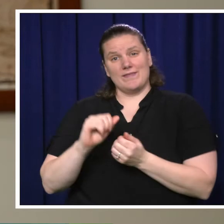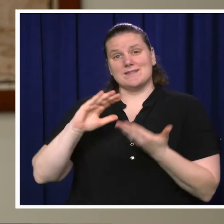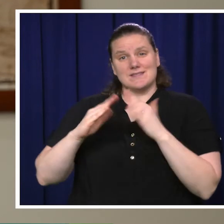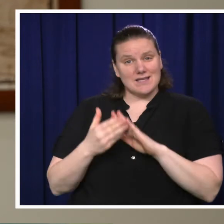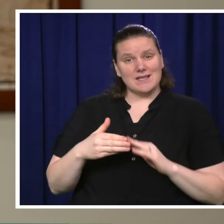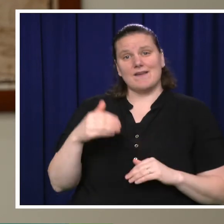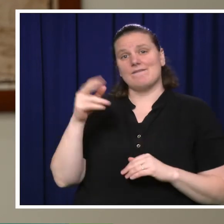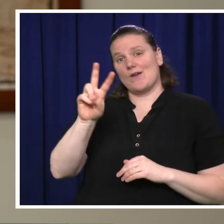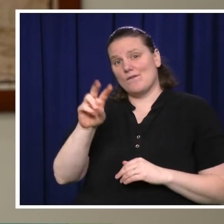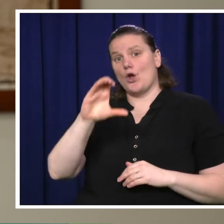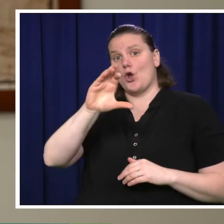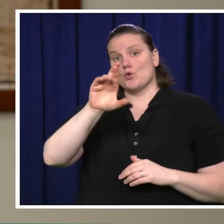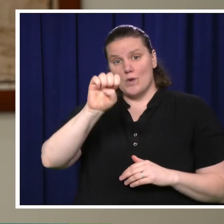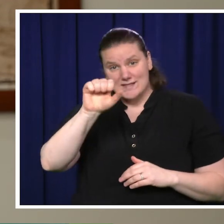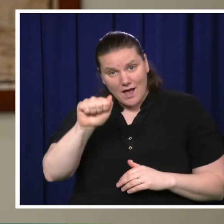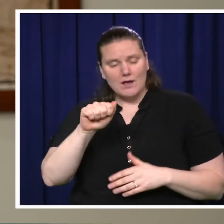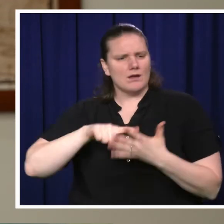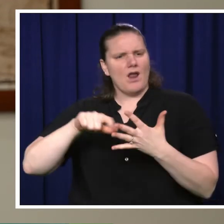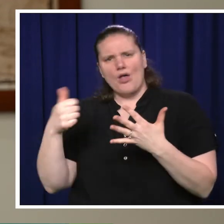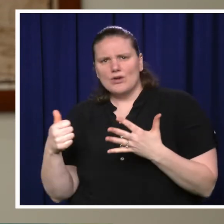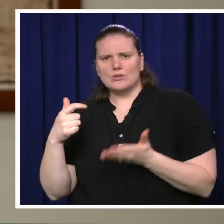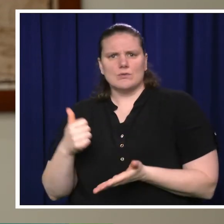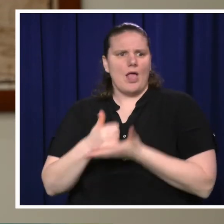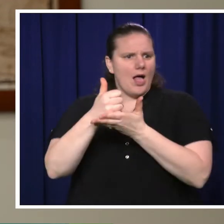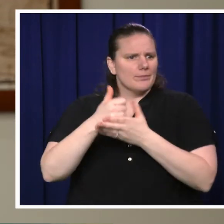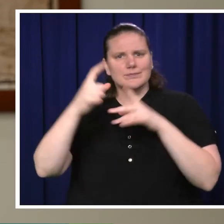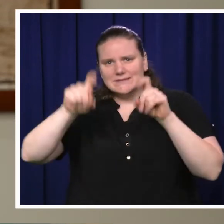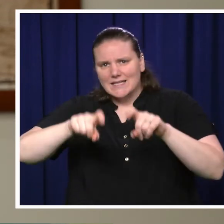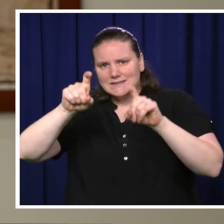They partnered with the City of Vancouver, CRESA and others to